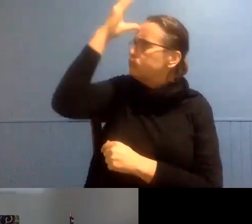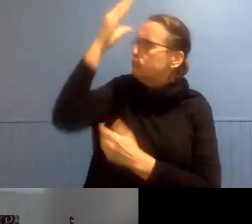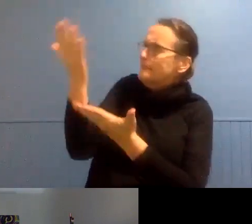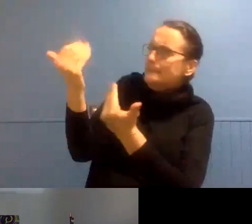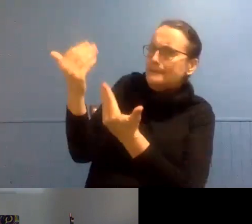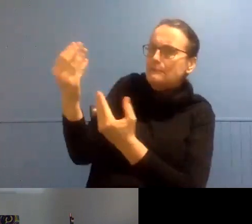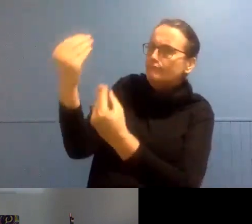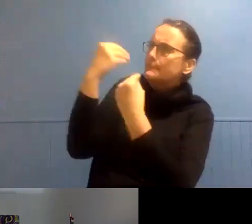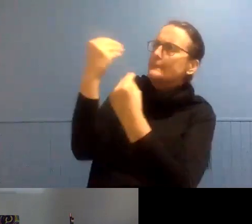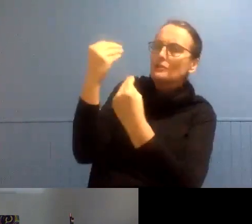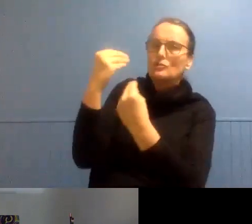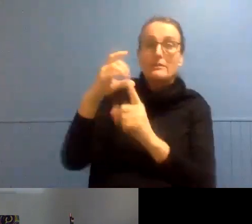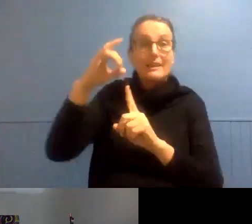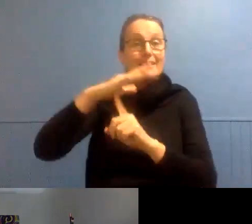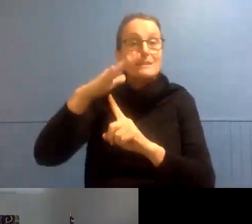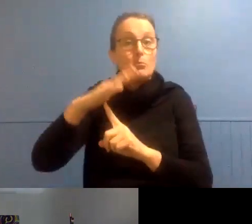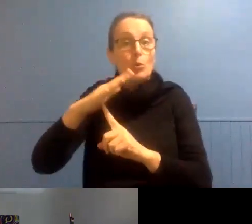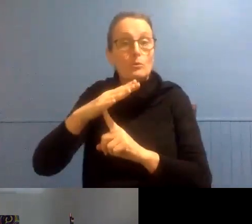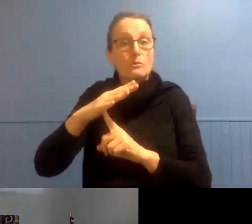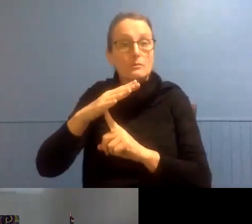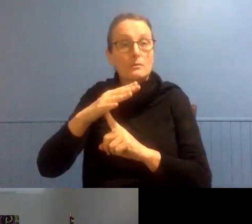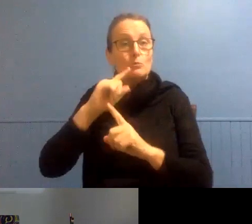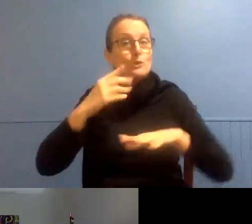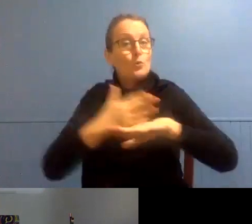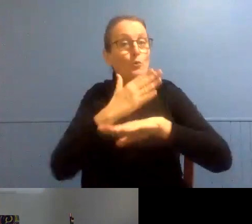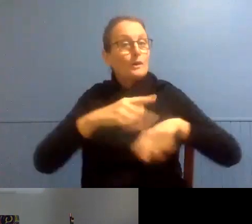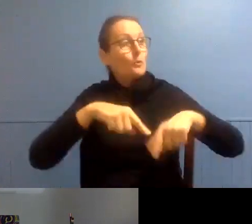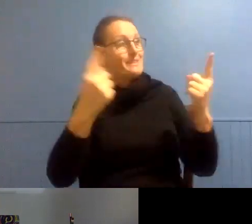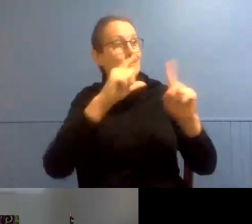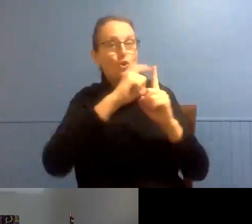important in the way we try to work across cultures. So many times my